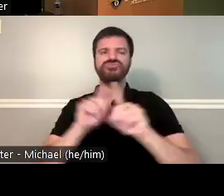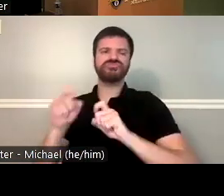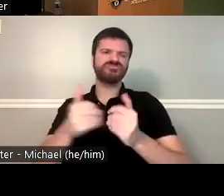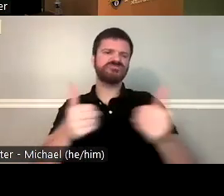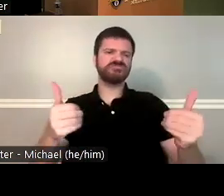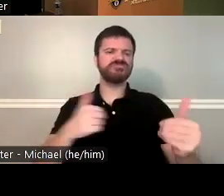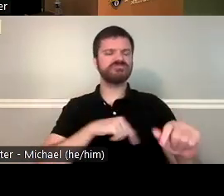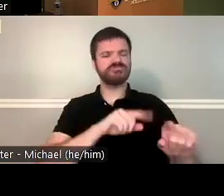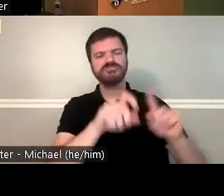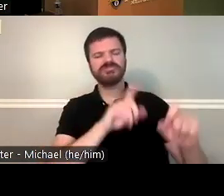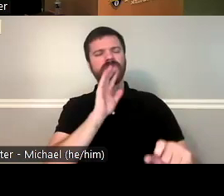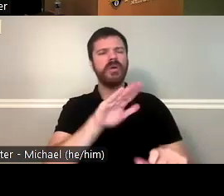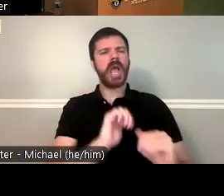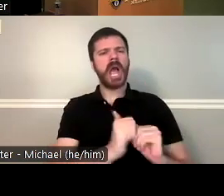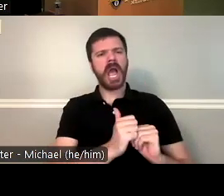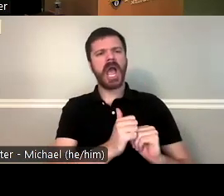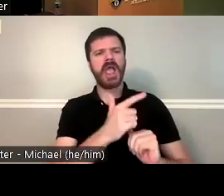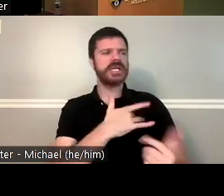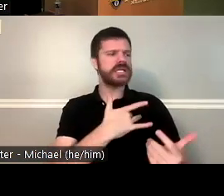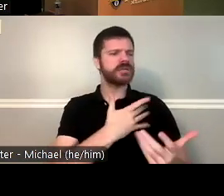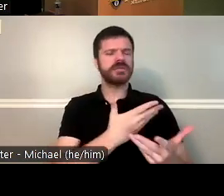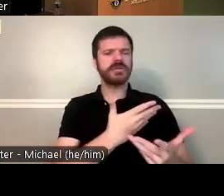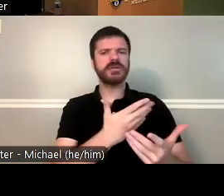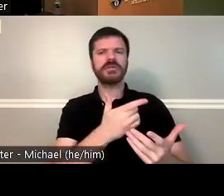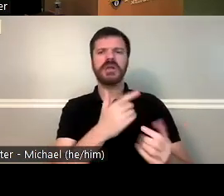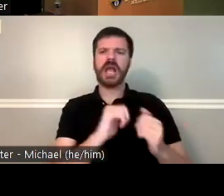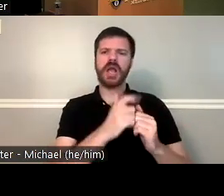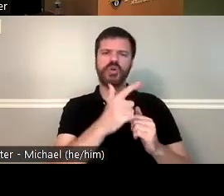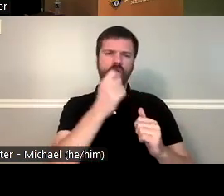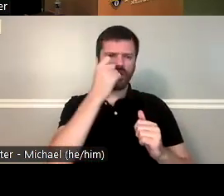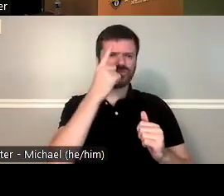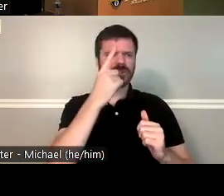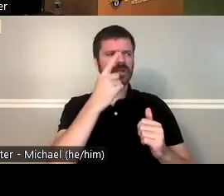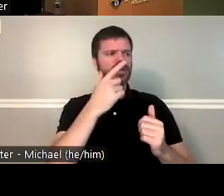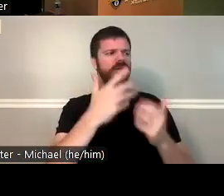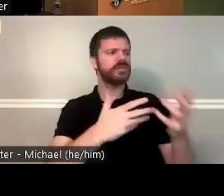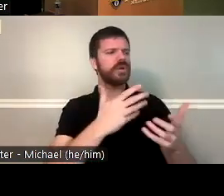how they make sense or or understand what's you know what what goes through their heads